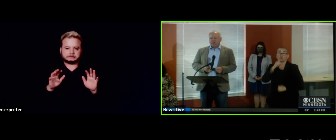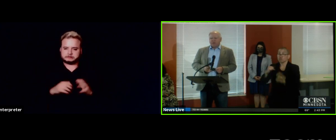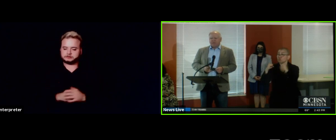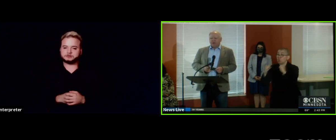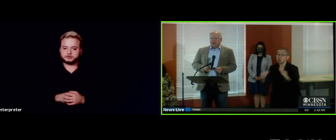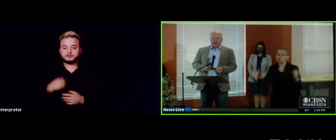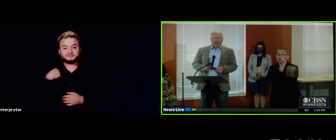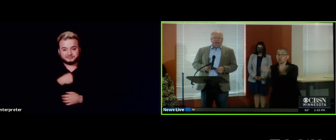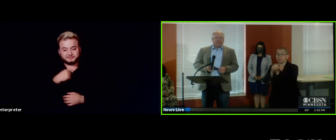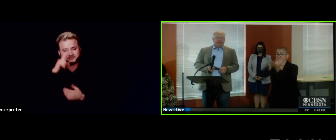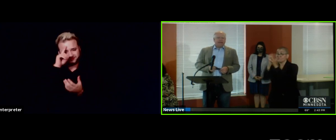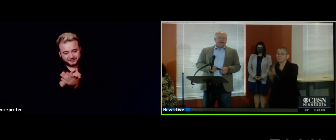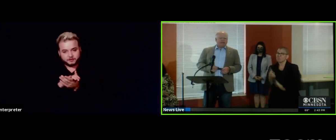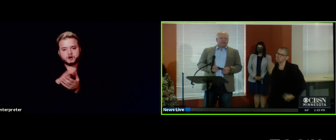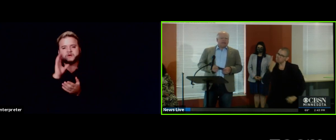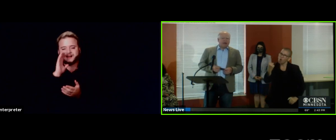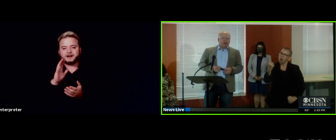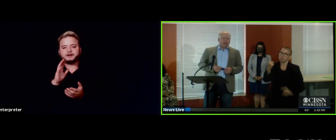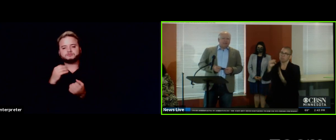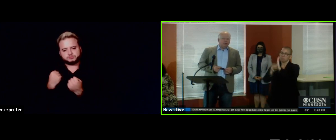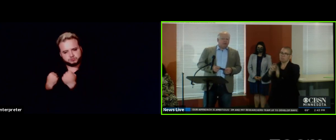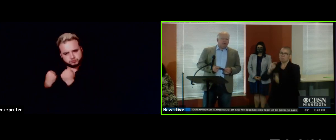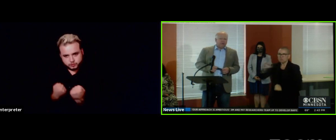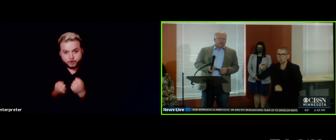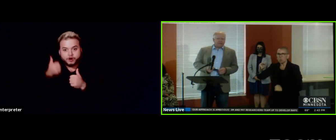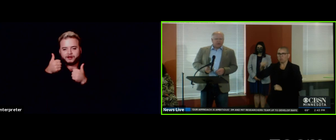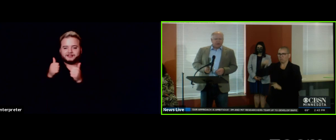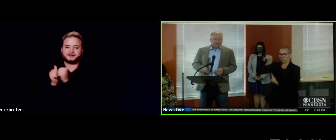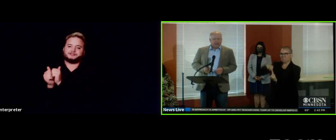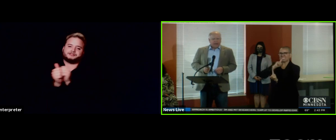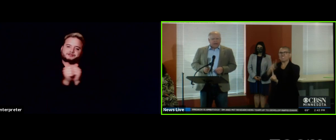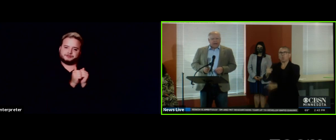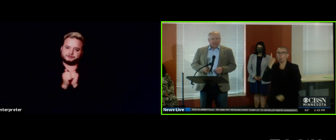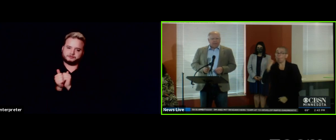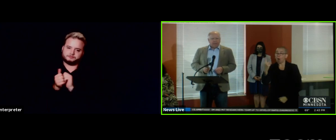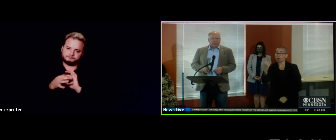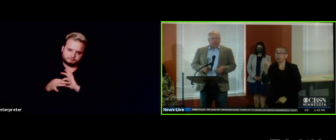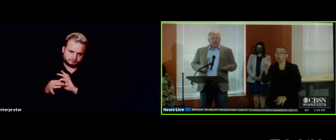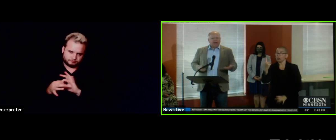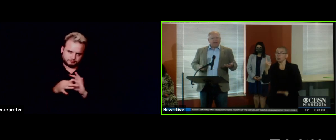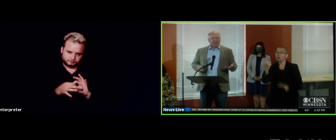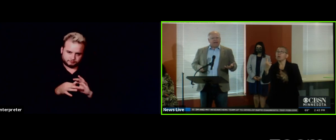different and this idea that somehow the folks in Greater Minnesota don't have a connection